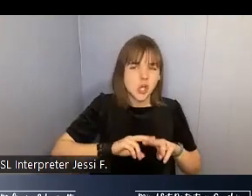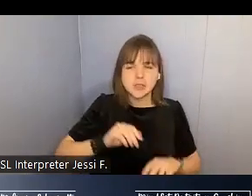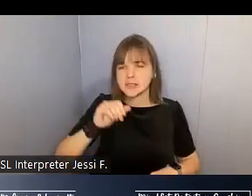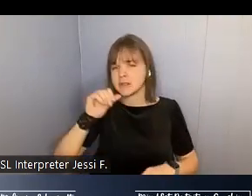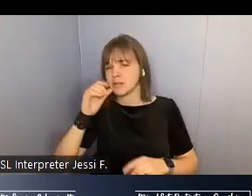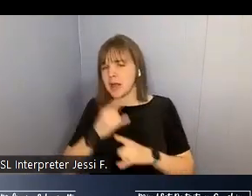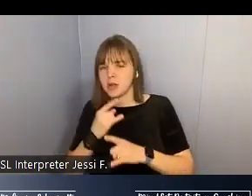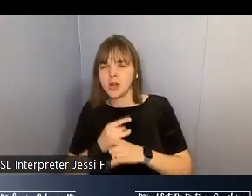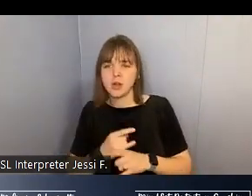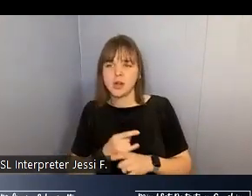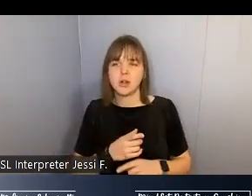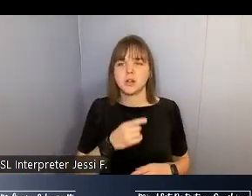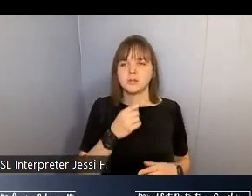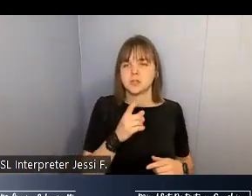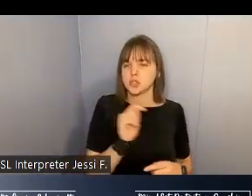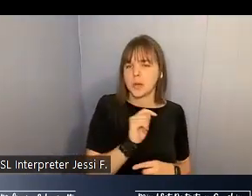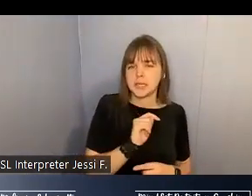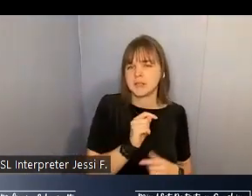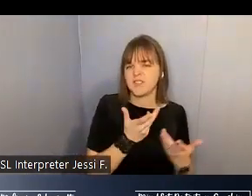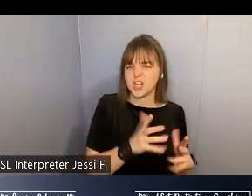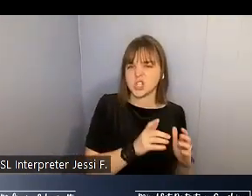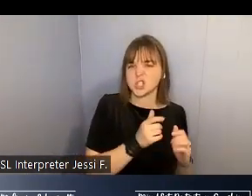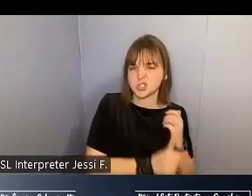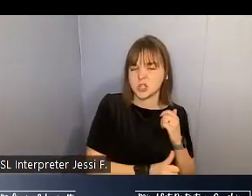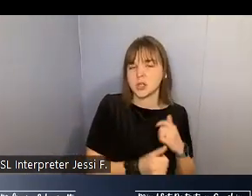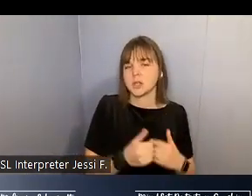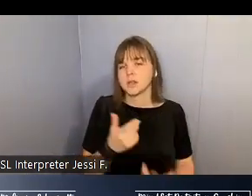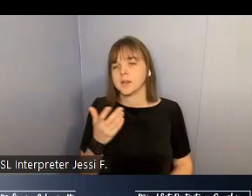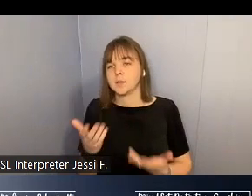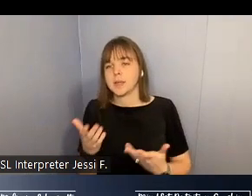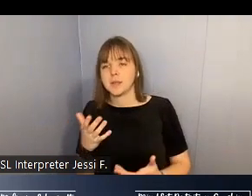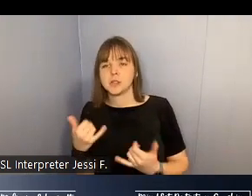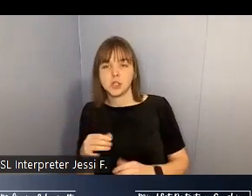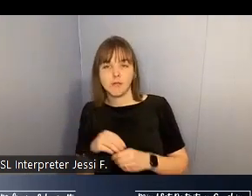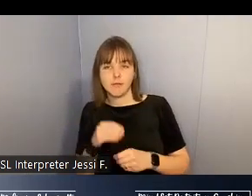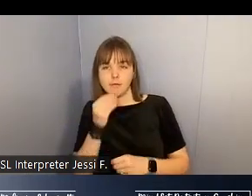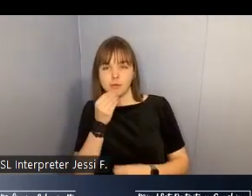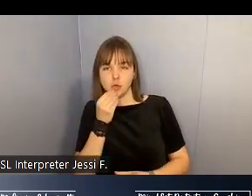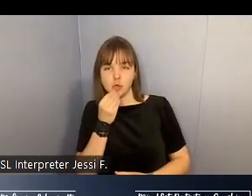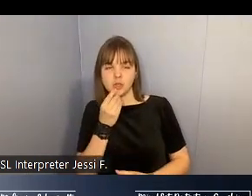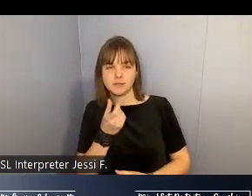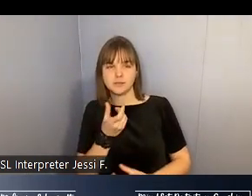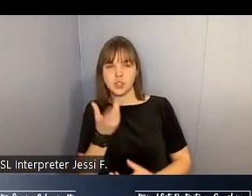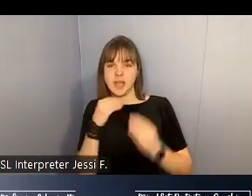did you poop and pee before you got on the scale? Are you constipated? Is there still food in your gut because you had a huge meal last night?